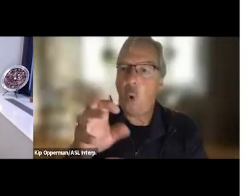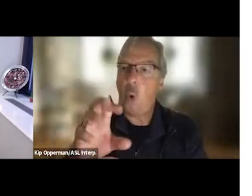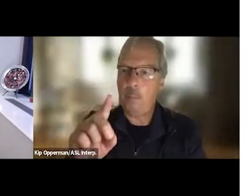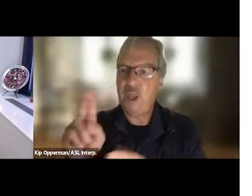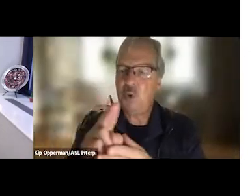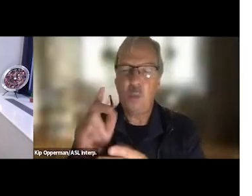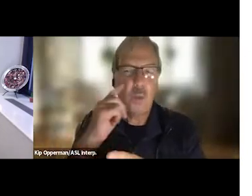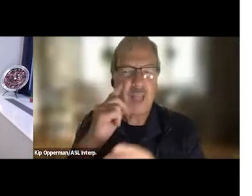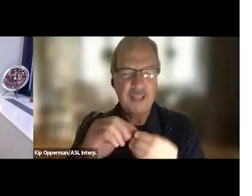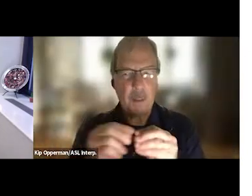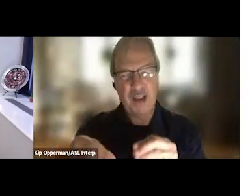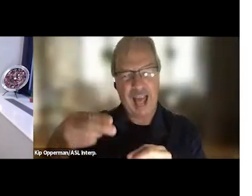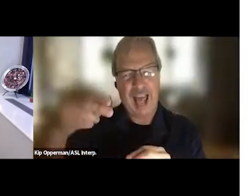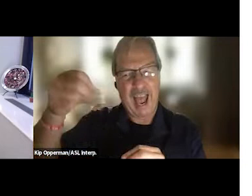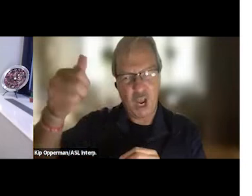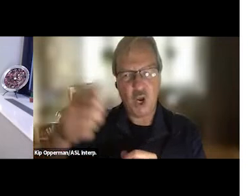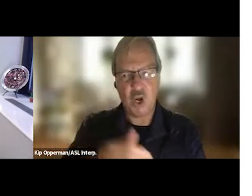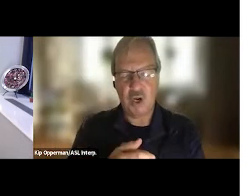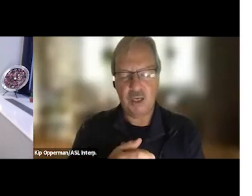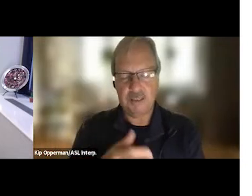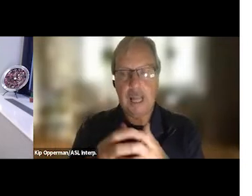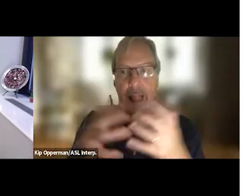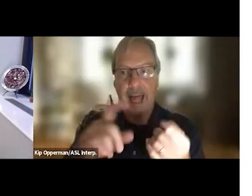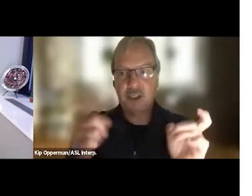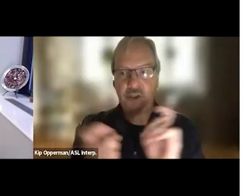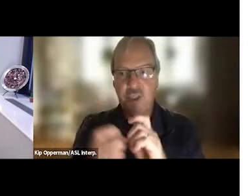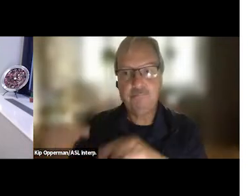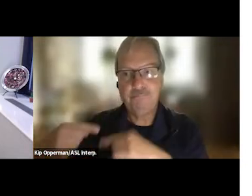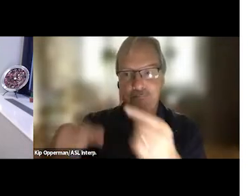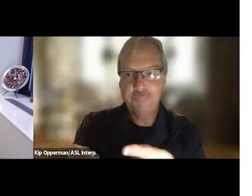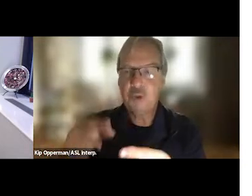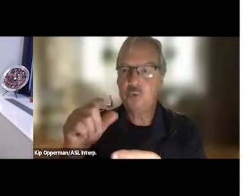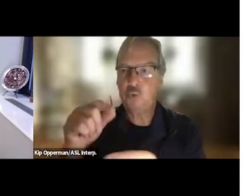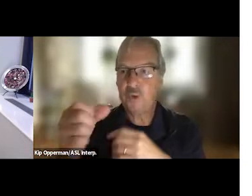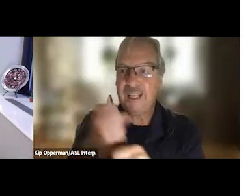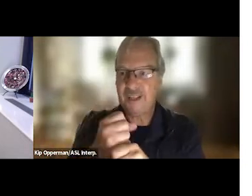especially since a lot has changed over the last two decades and these data are pretty outdated.